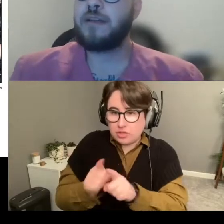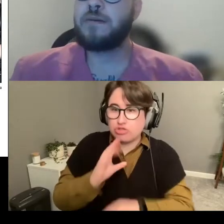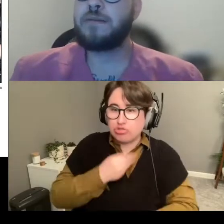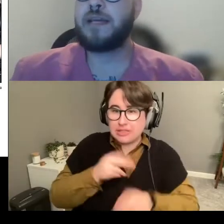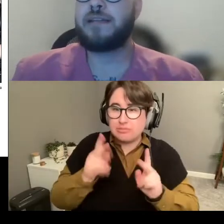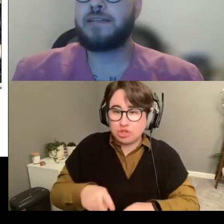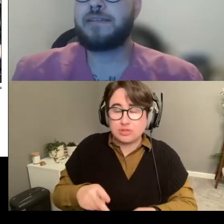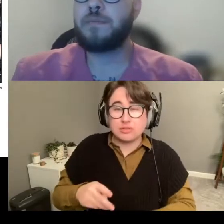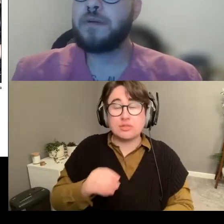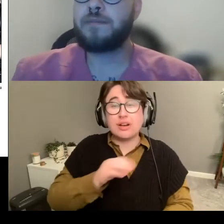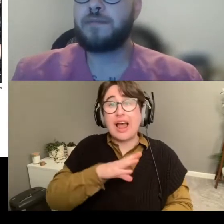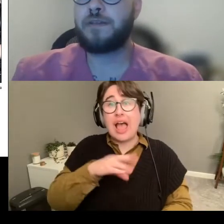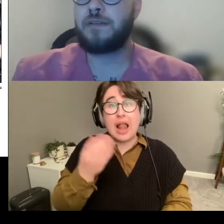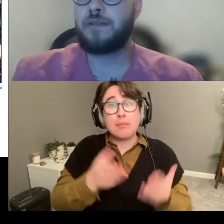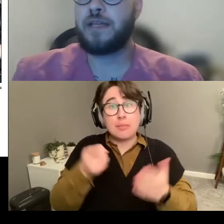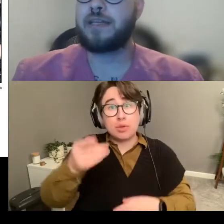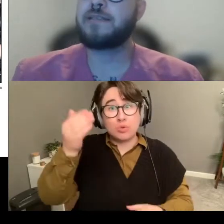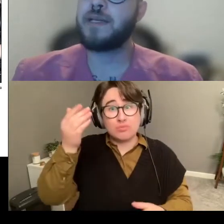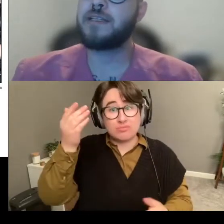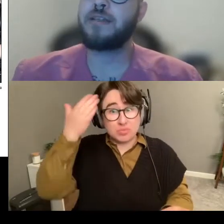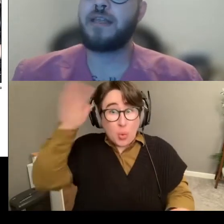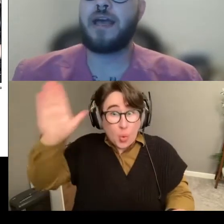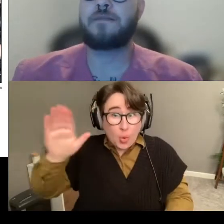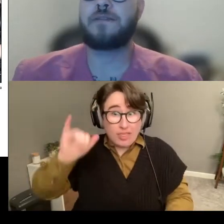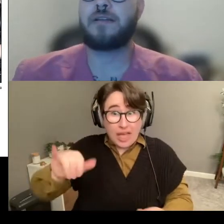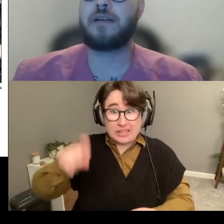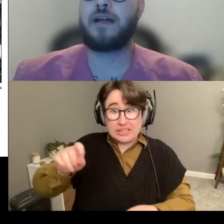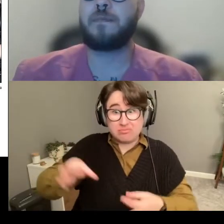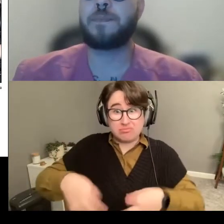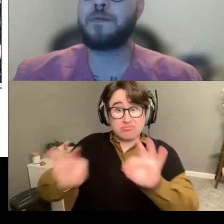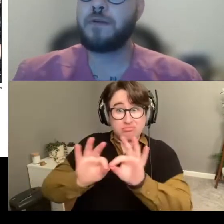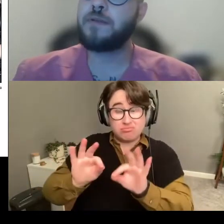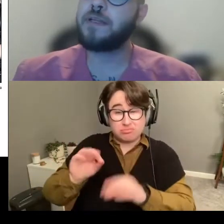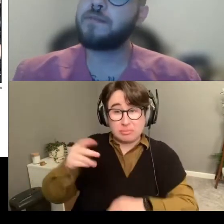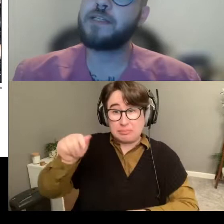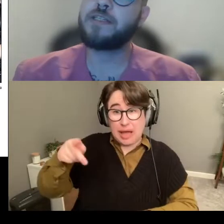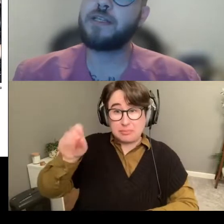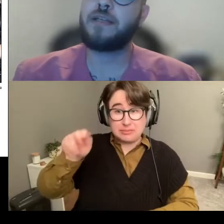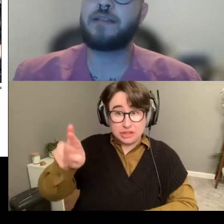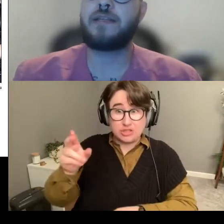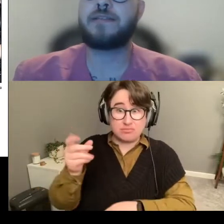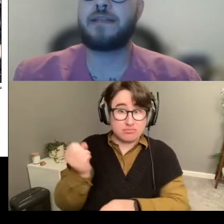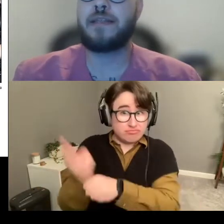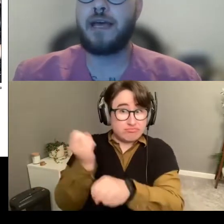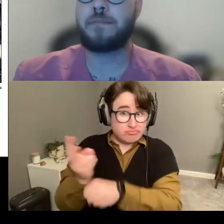or know that it's important for you to do that, especially after hormone intervention and things like that,